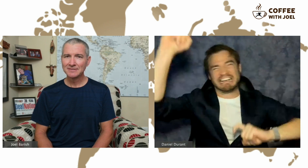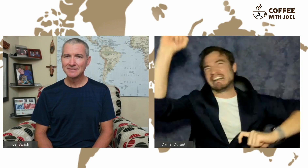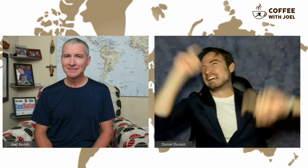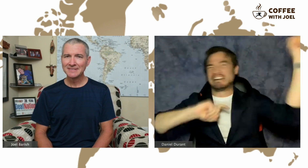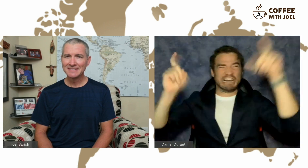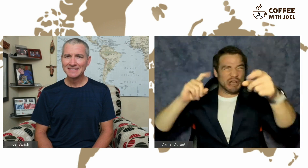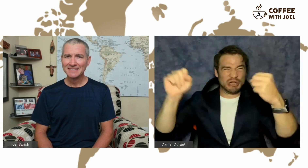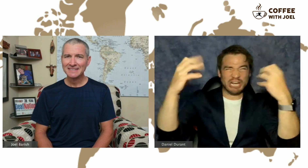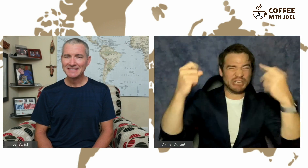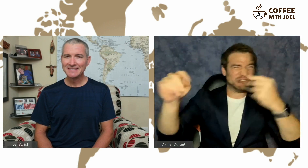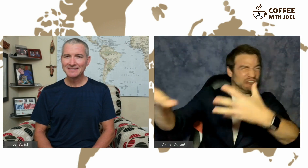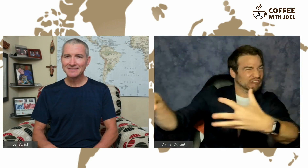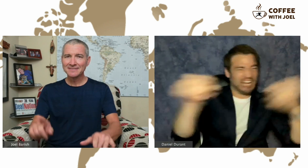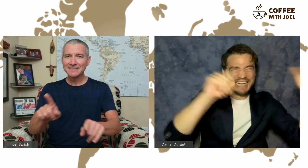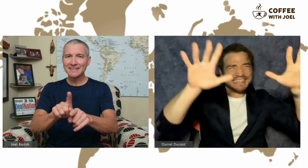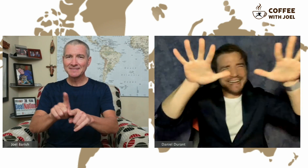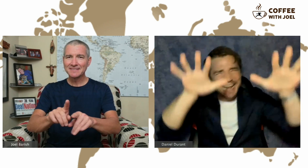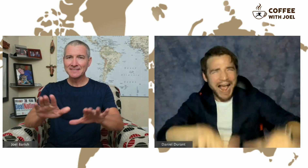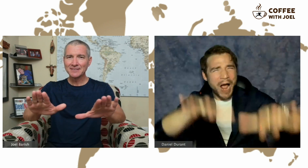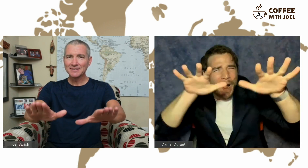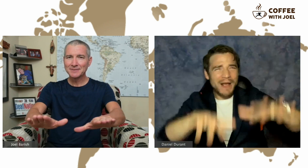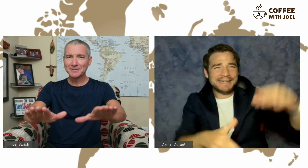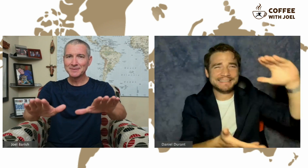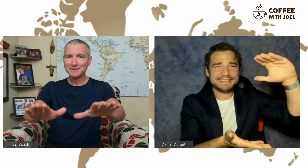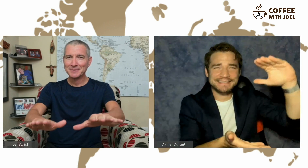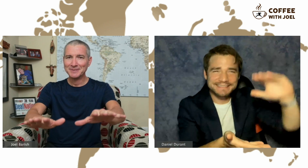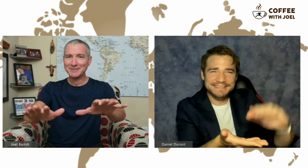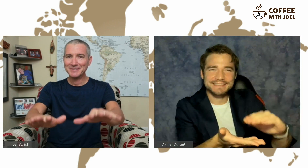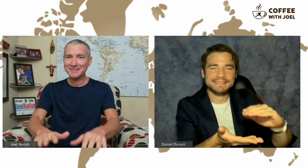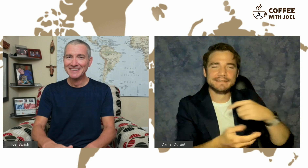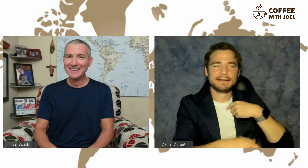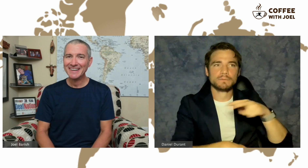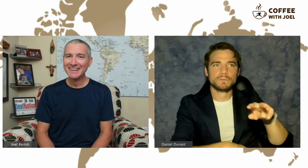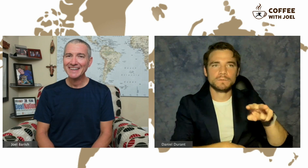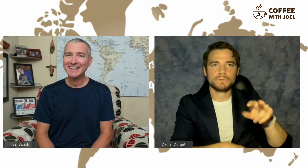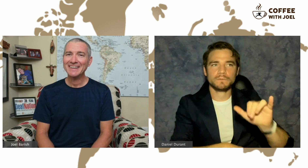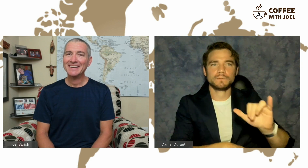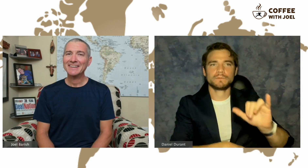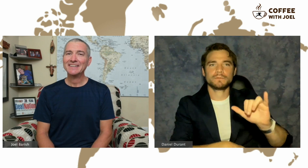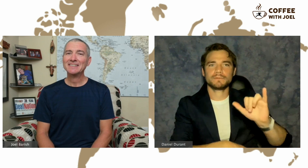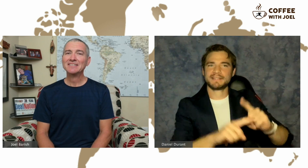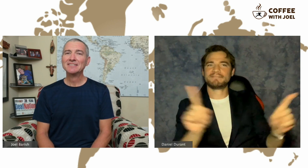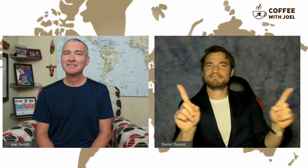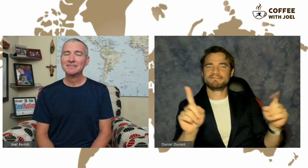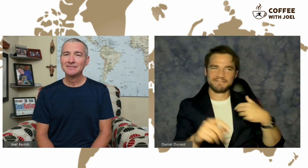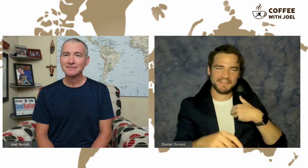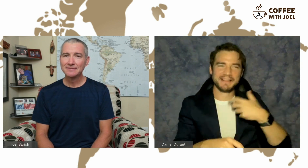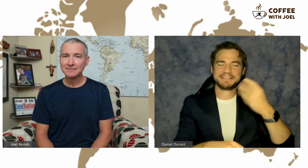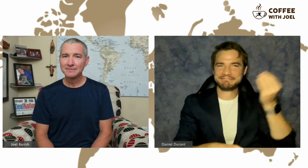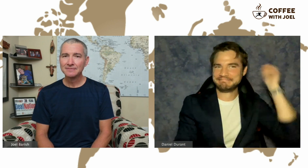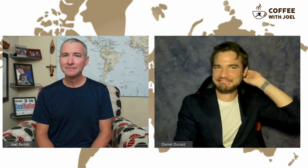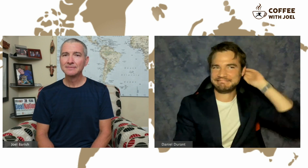that I was being too excessive with my facial expressions… You’re signing too fast!! Tone it down! Oh. It was different.